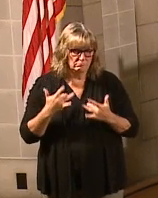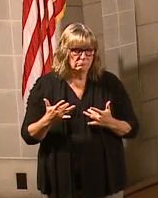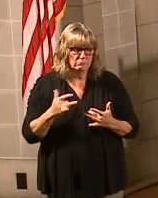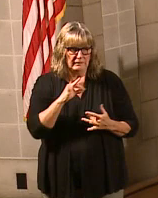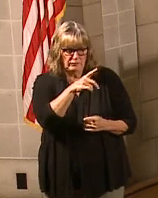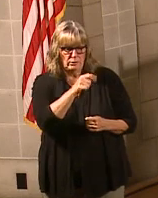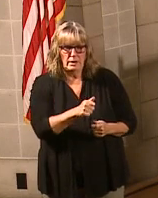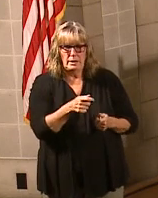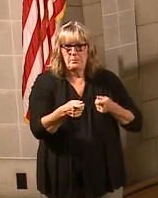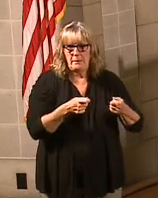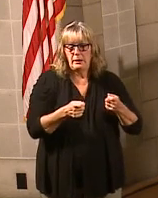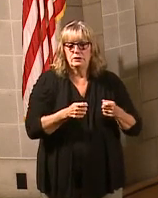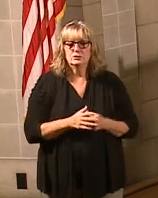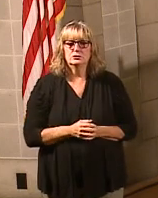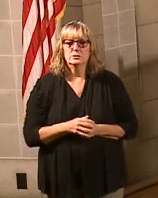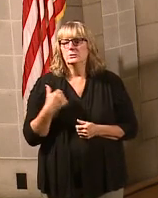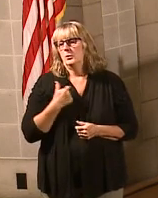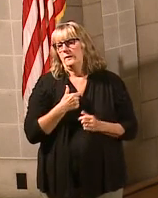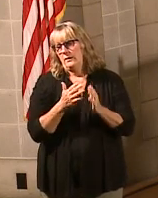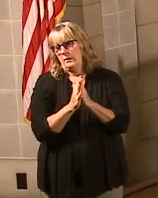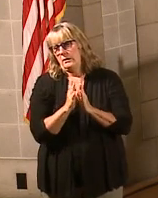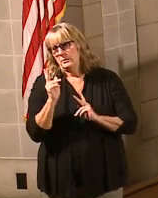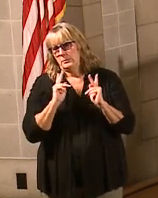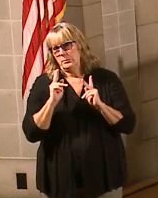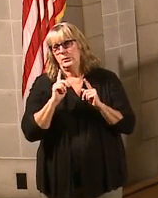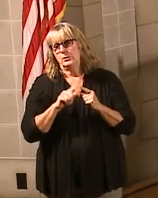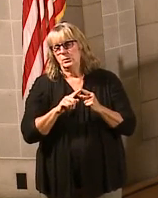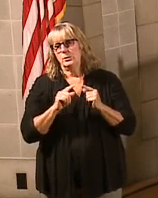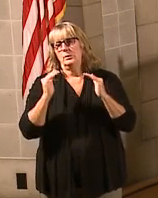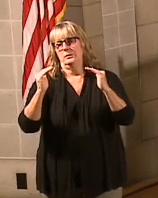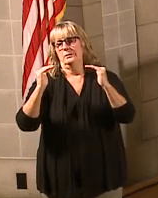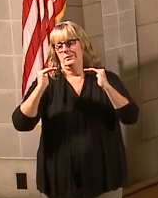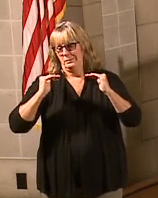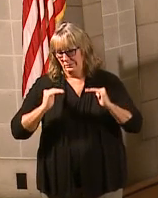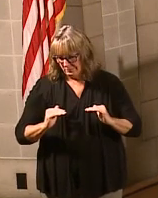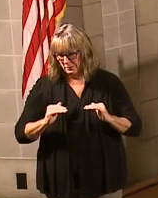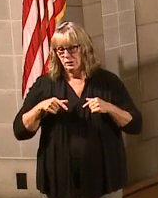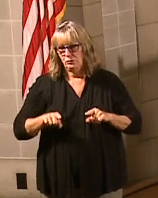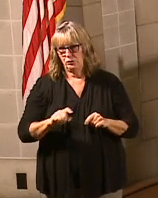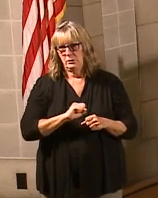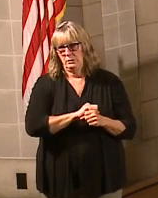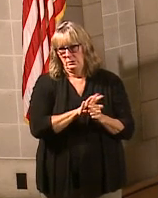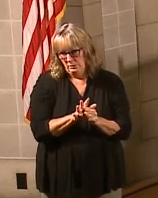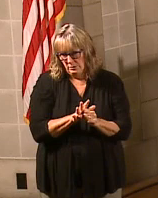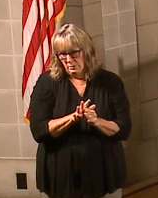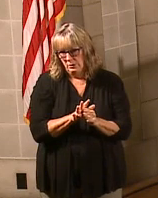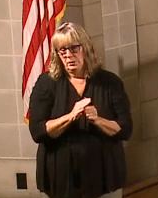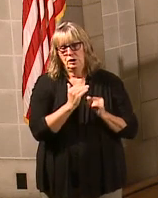THEY GENERALLY OPERATE AT THAT 90% TO 100% IF THEY CAN MANAGE